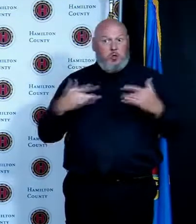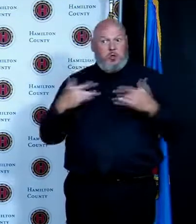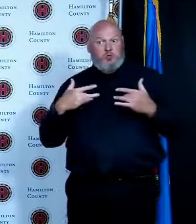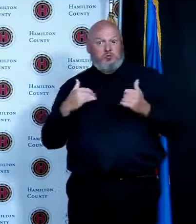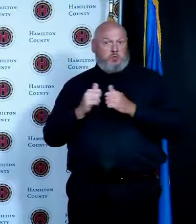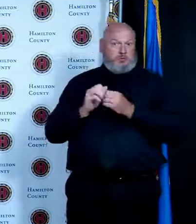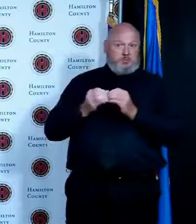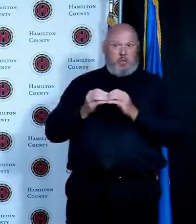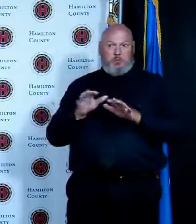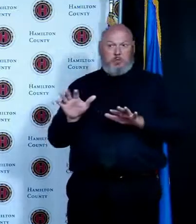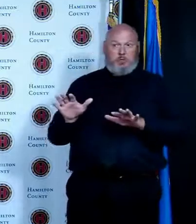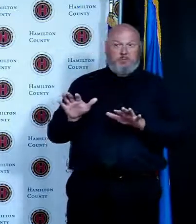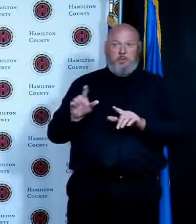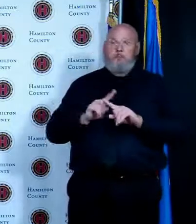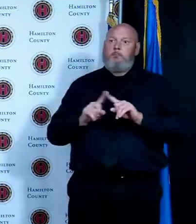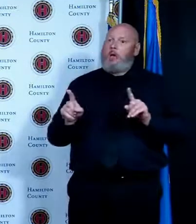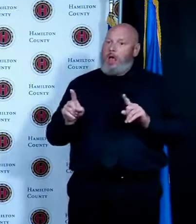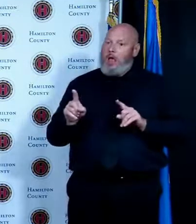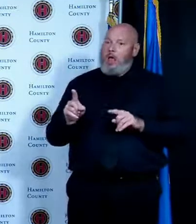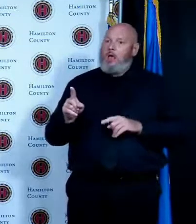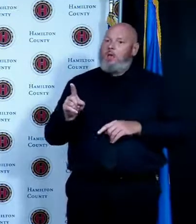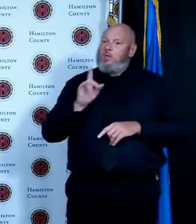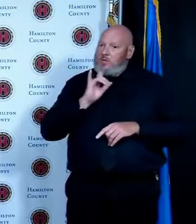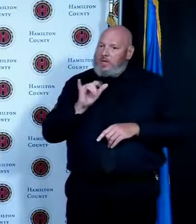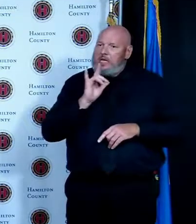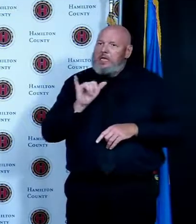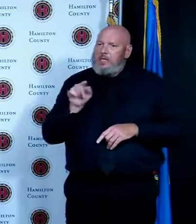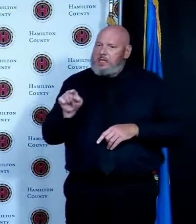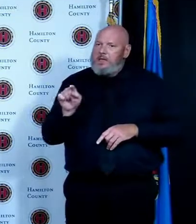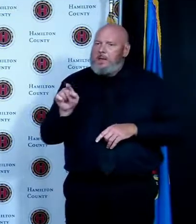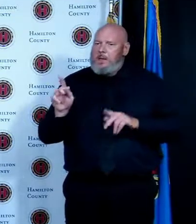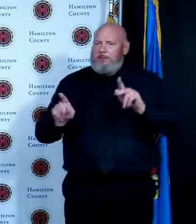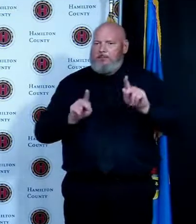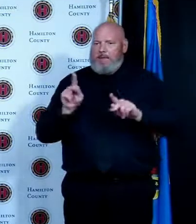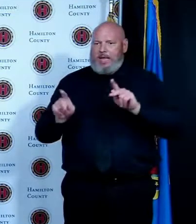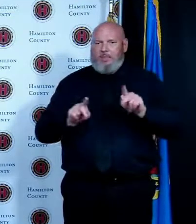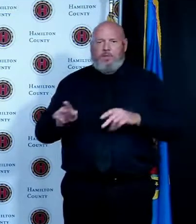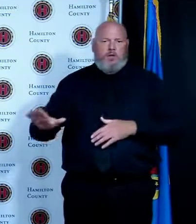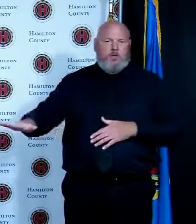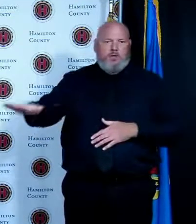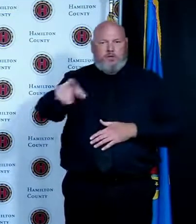been pretty level and pretty flat and I just want to say that it's a tribute to all the folks in this community